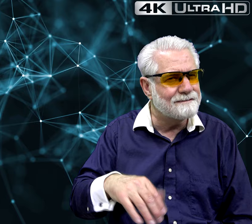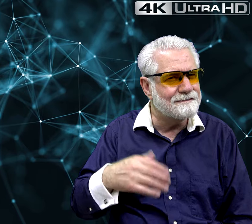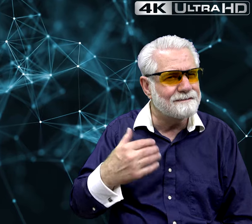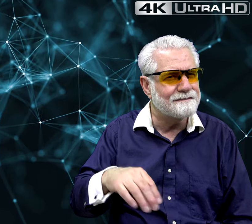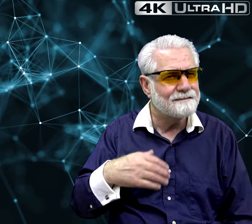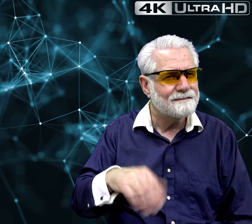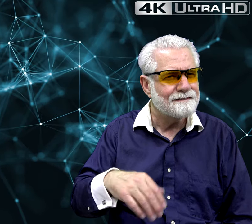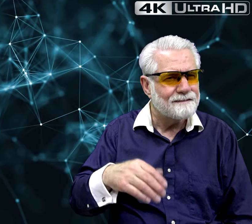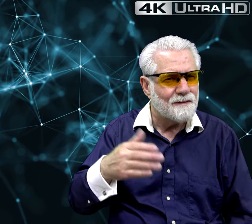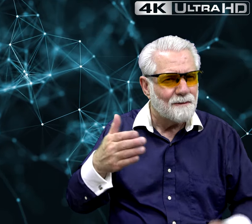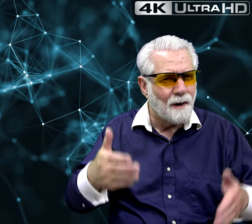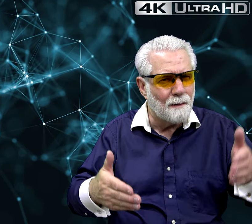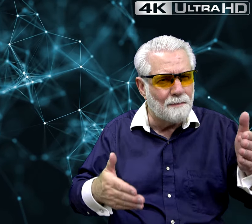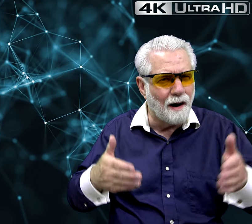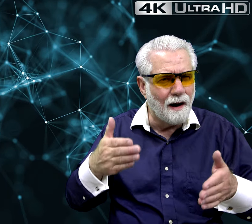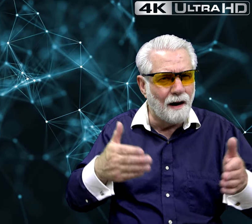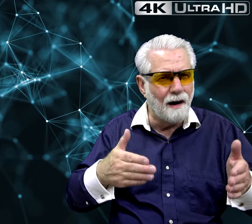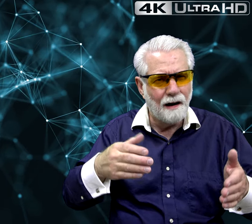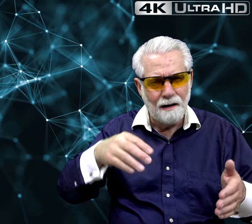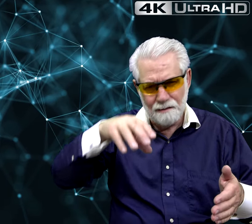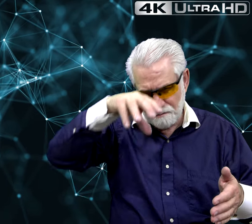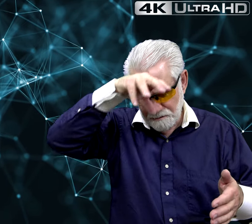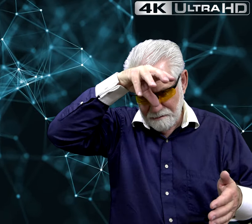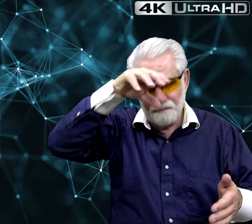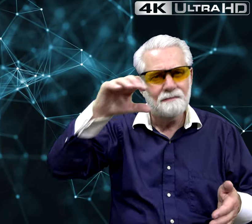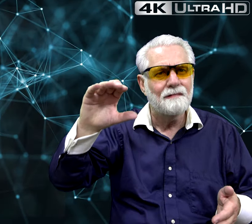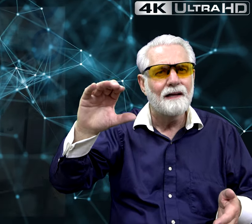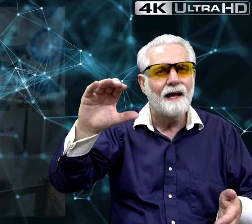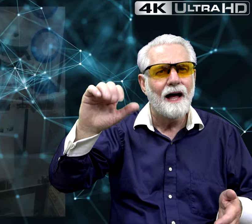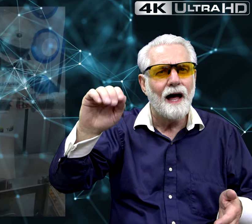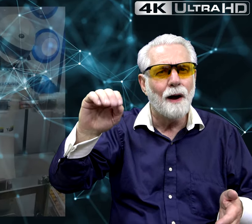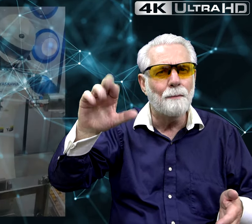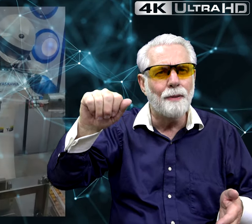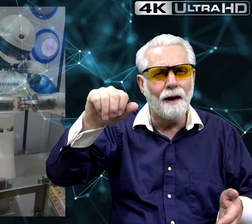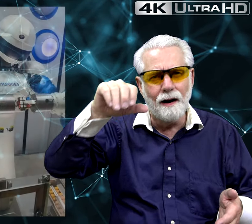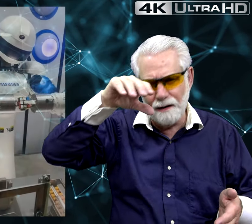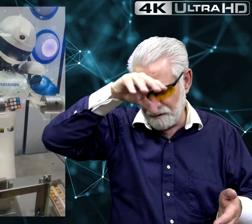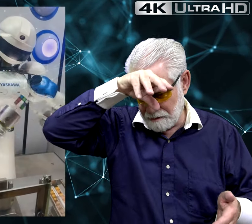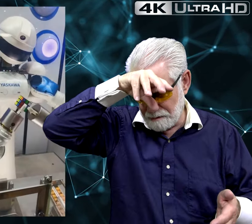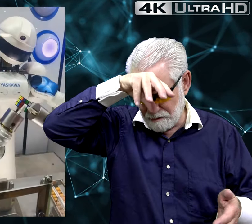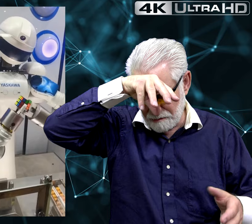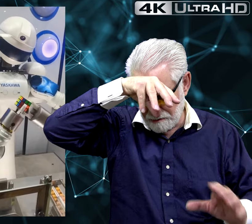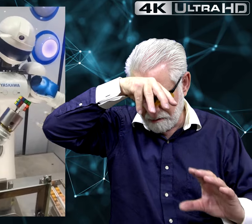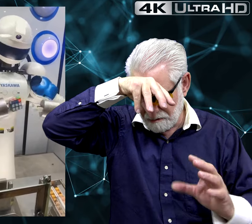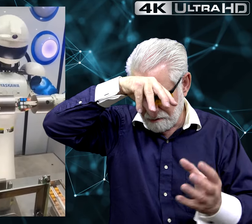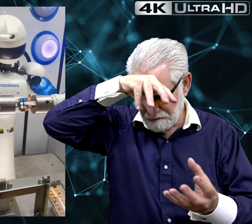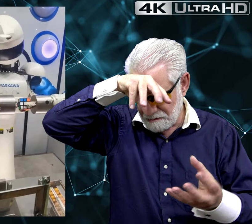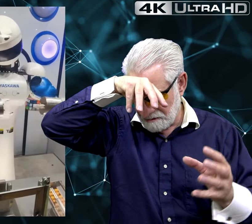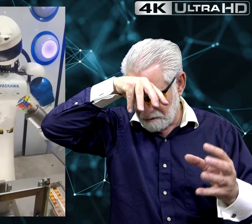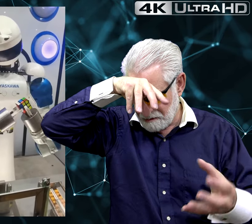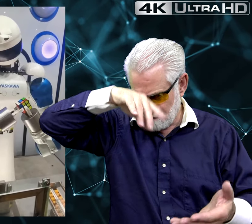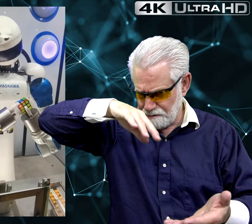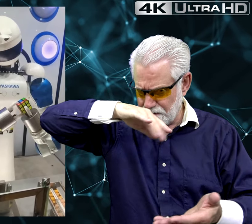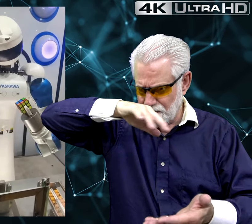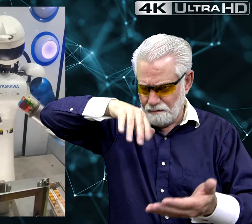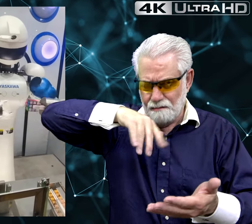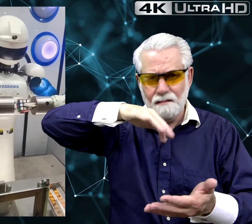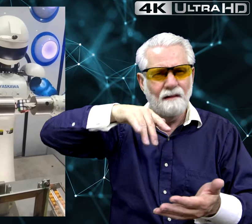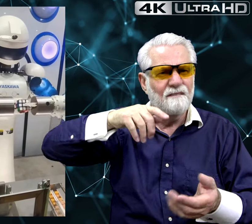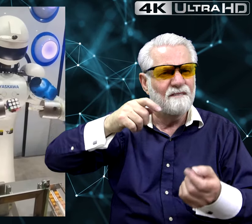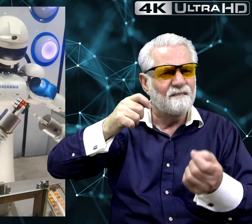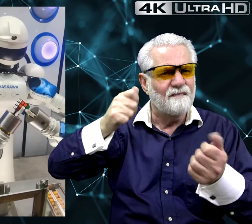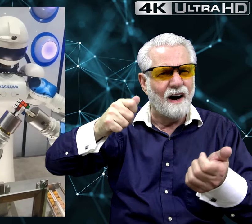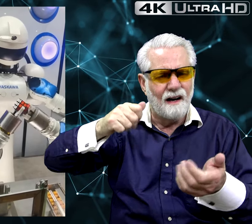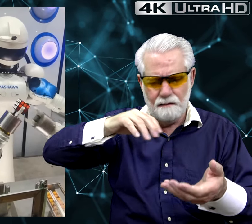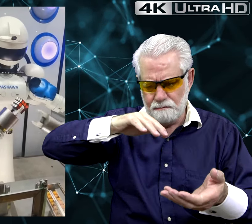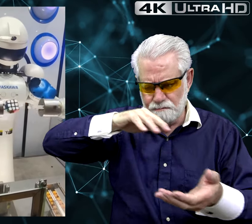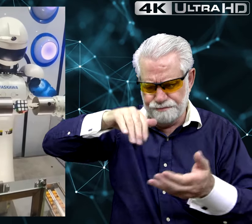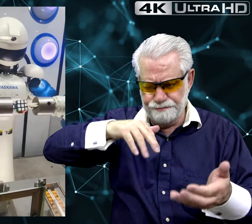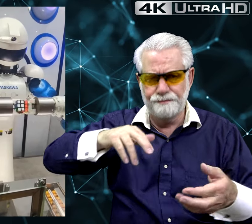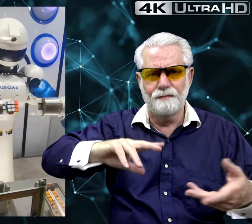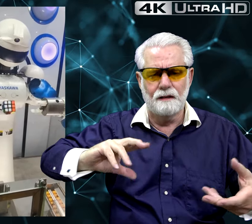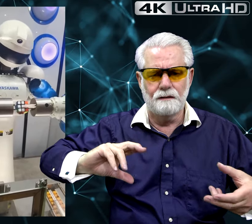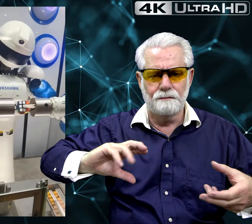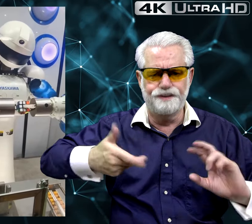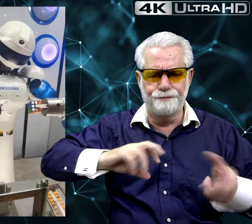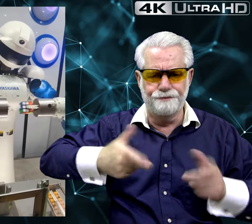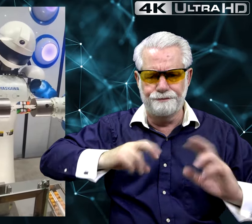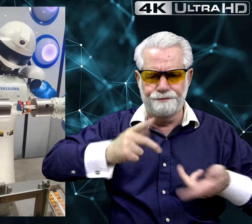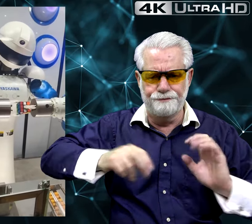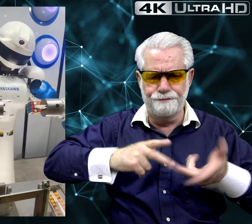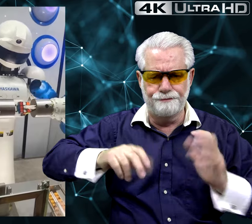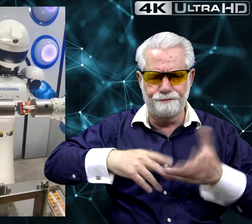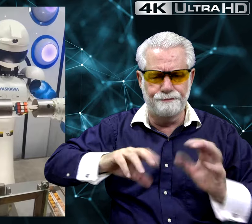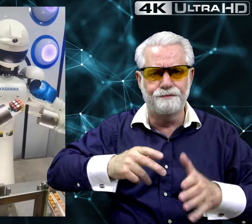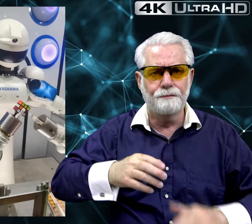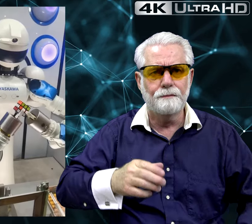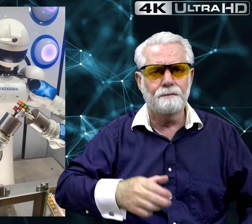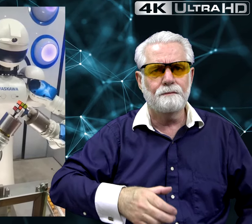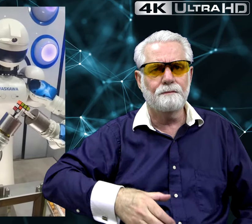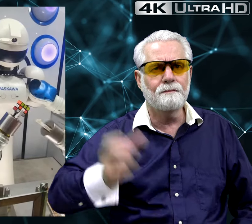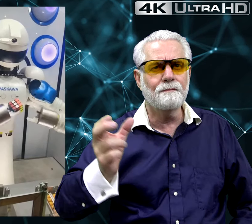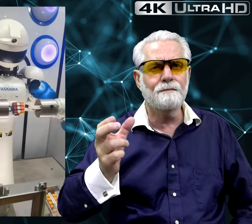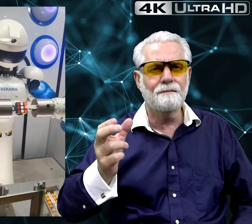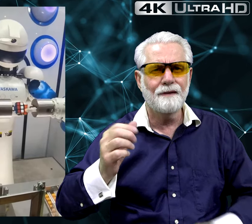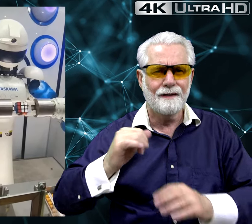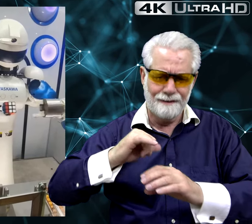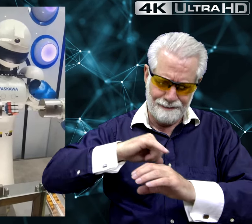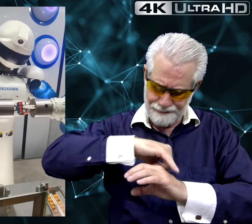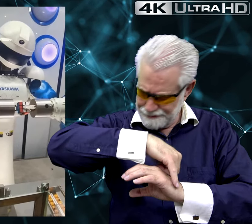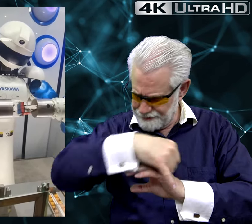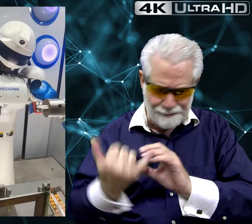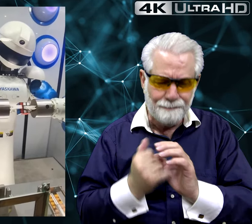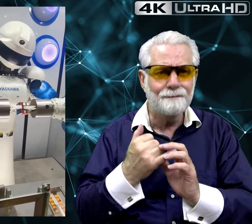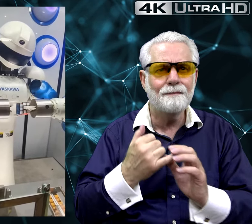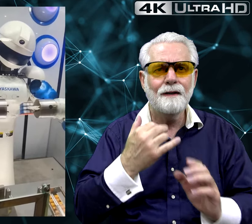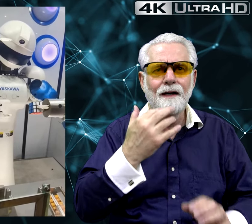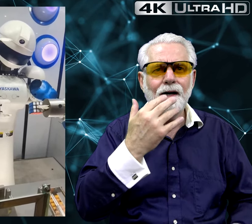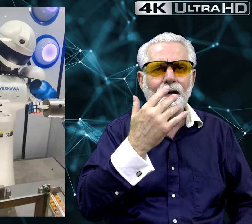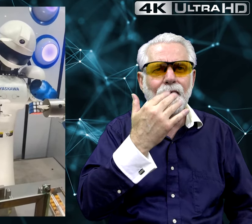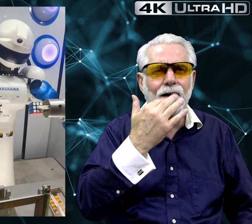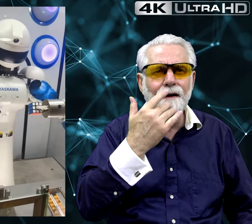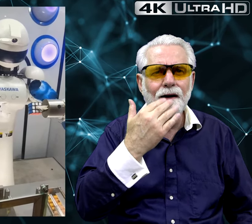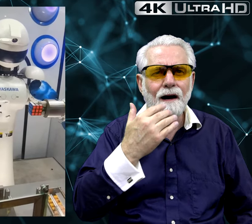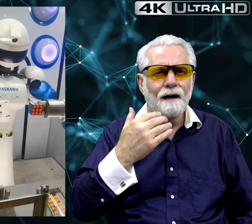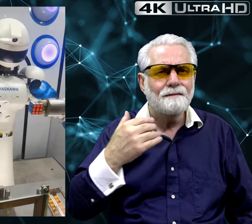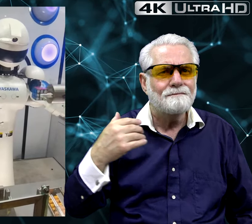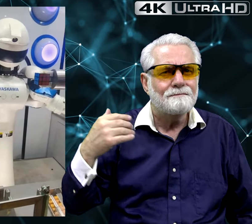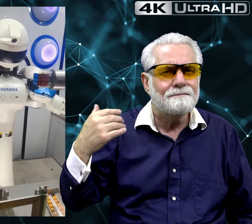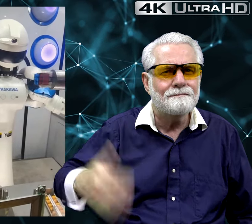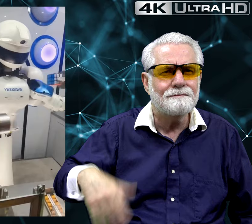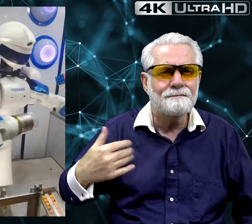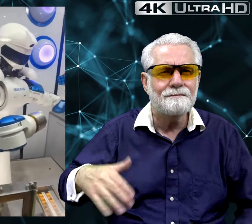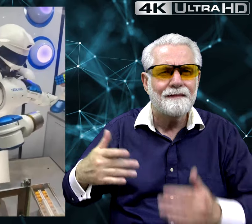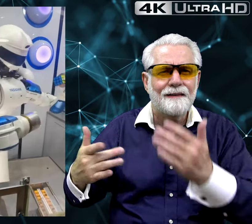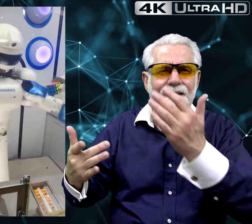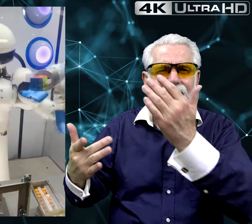Wow. This robot with a camera studies the cube fast. He studies it then figures it out and it’s done. All the colors are the same on every side.